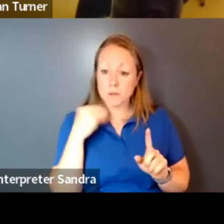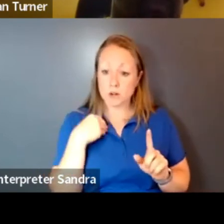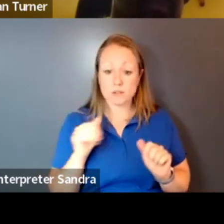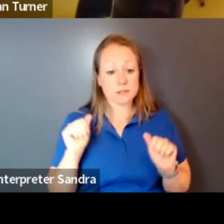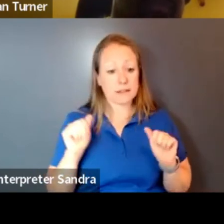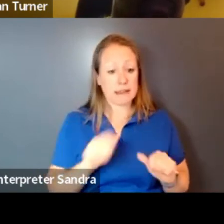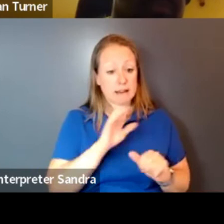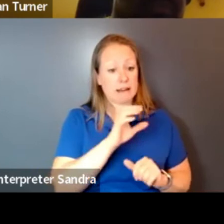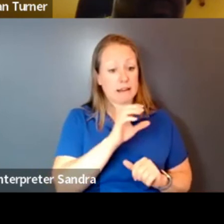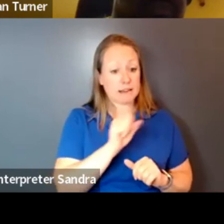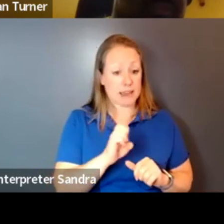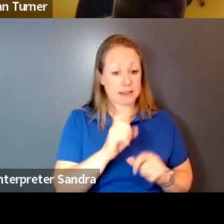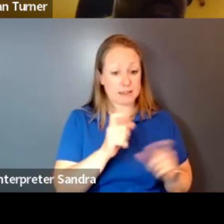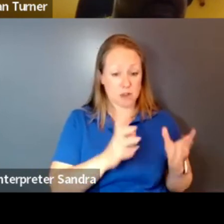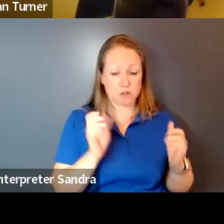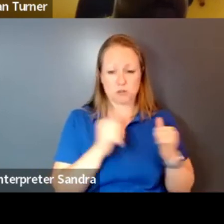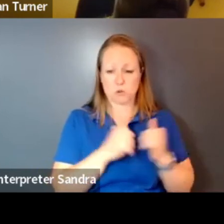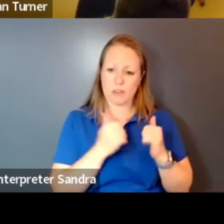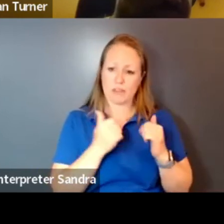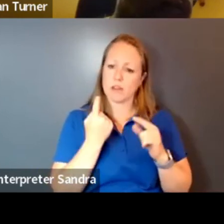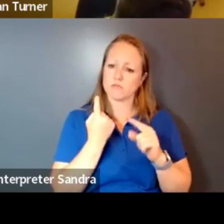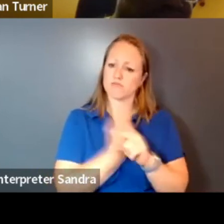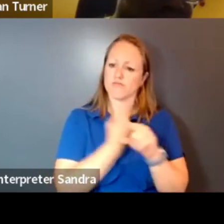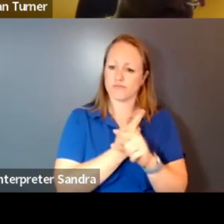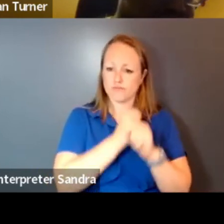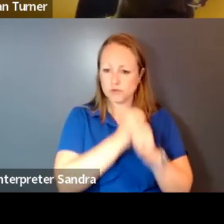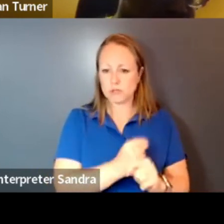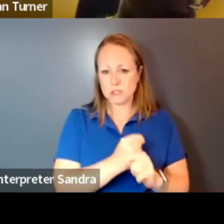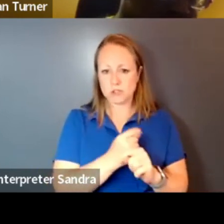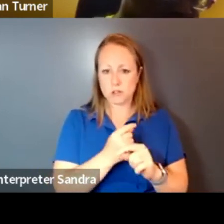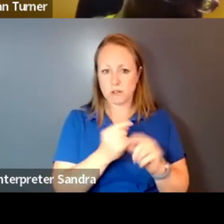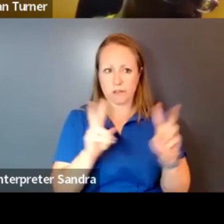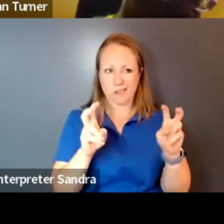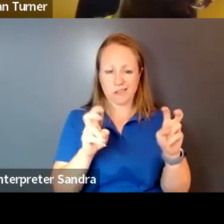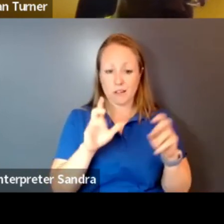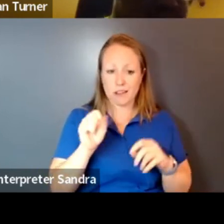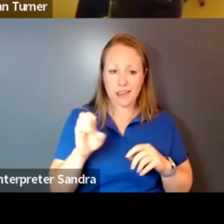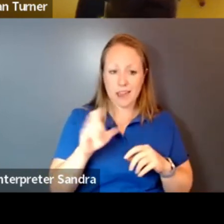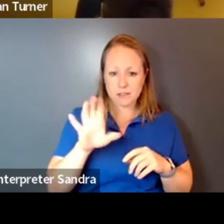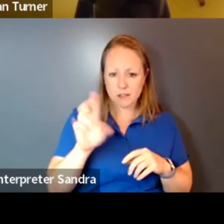where the traditional pardon the term caseload but number of people that they support at a